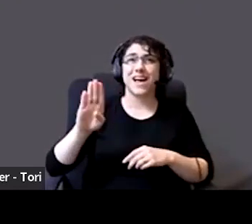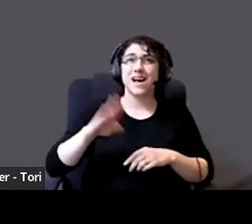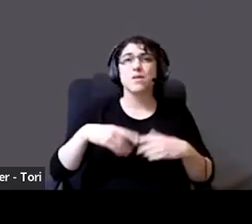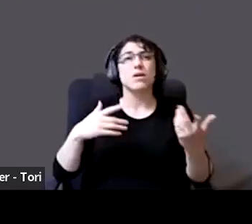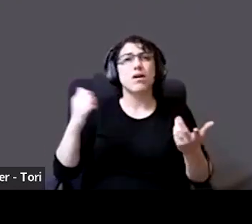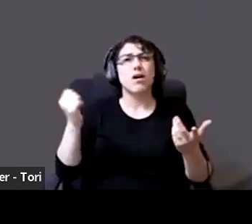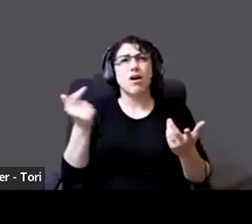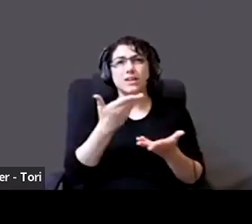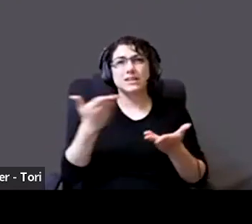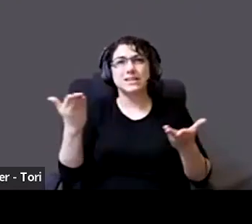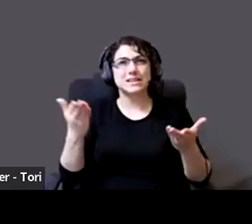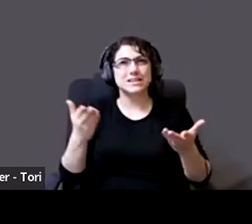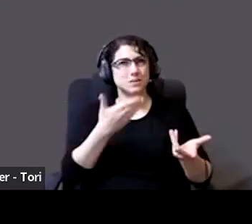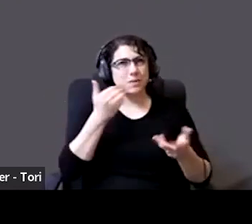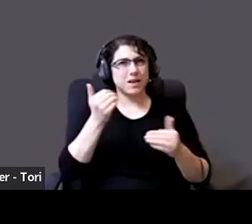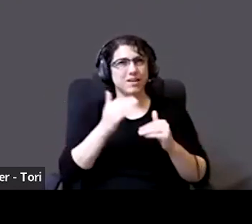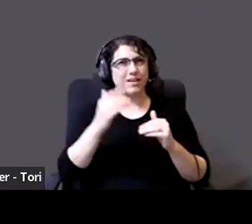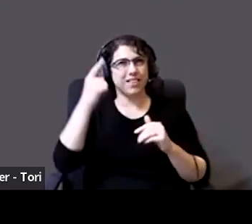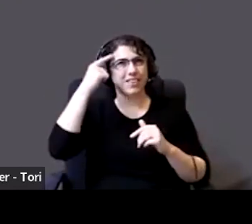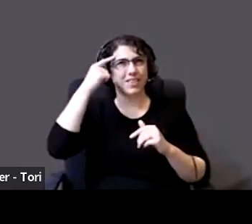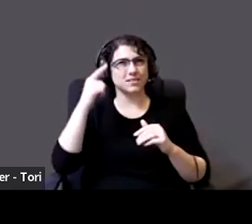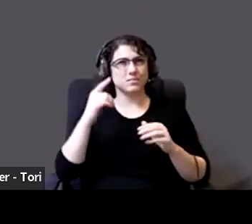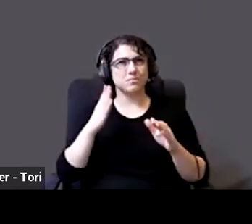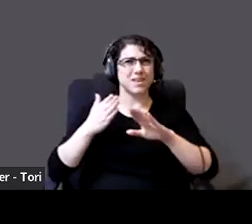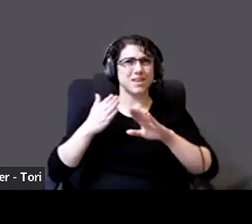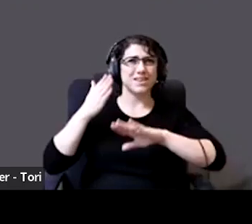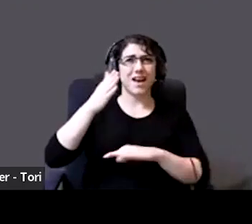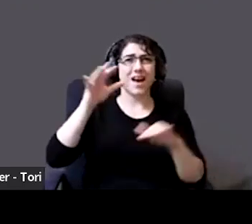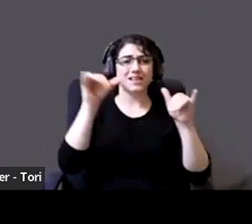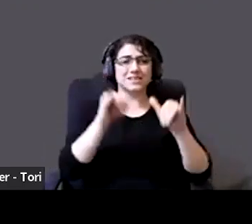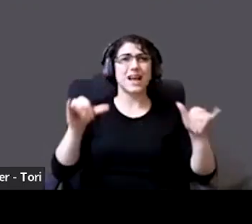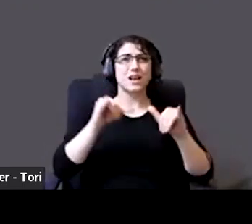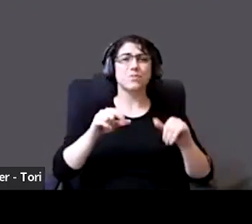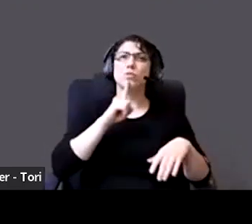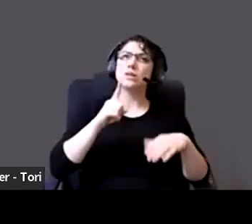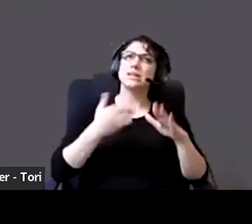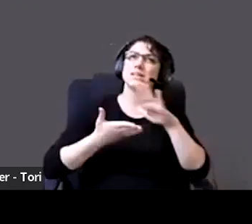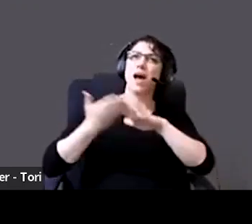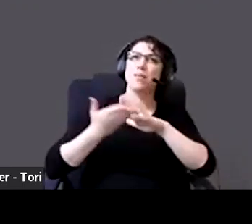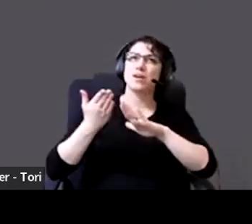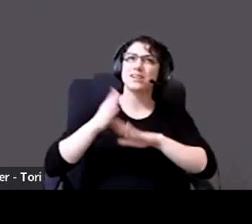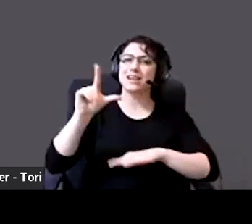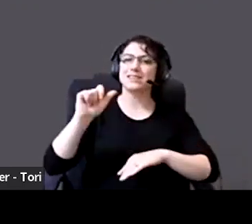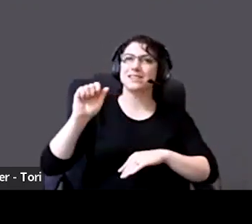of it way beyond just having the standards, but it's the operation of how laboratories work and how all these things are checked.